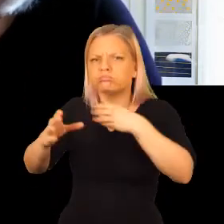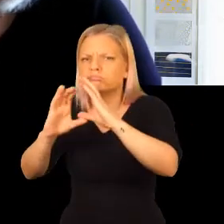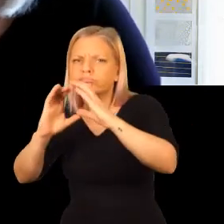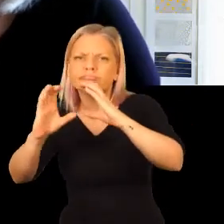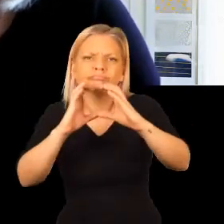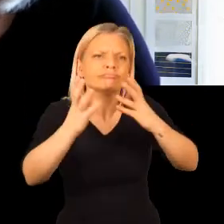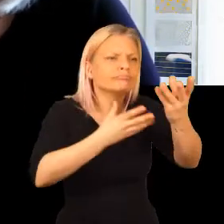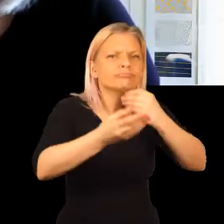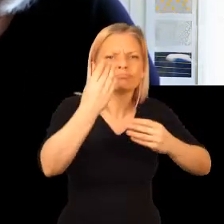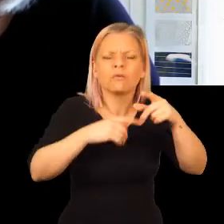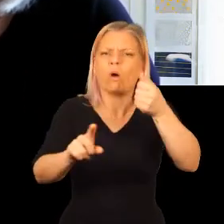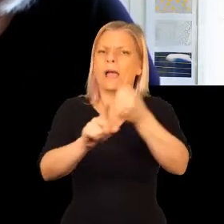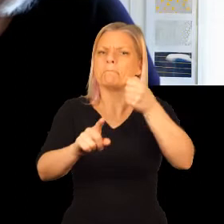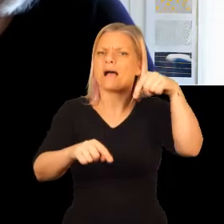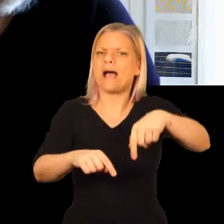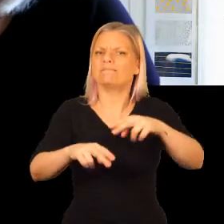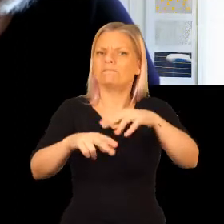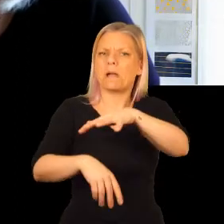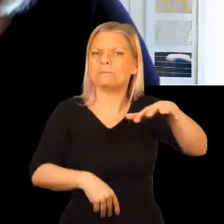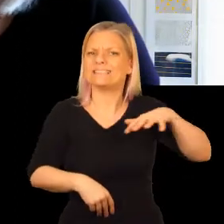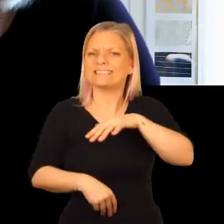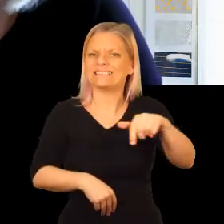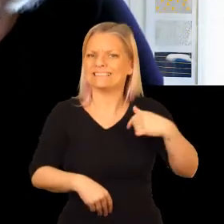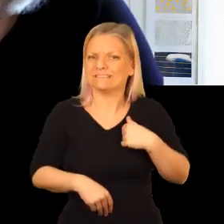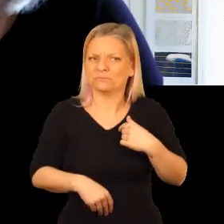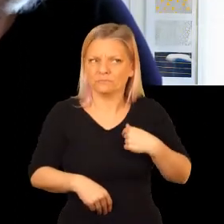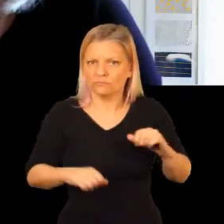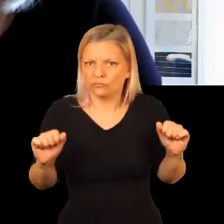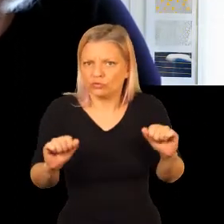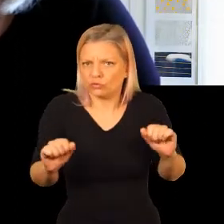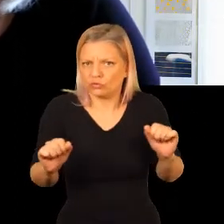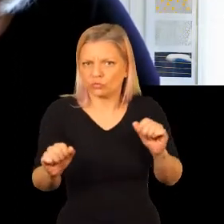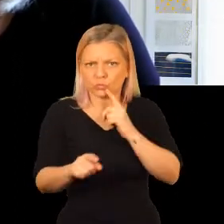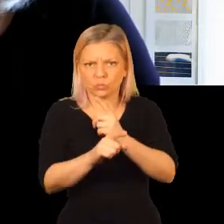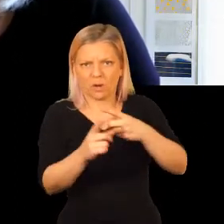talk about some of that stuff around the mining strikes and the impact that had on our family